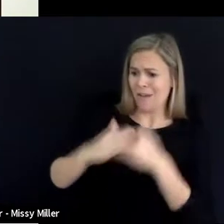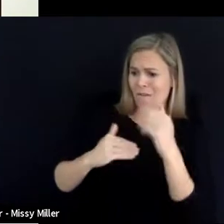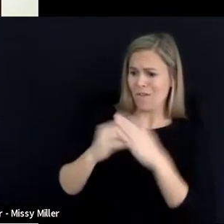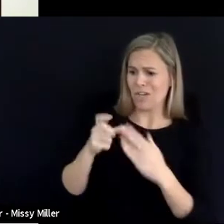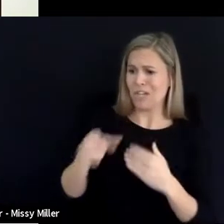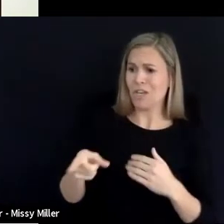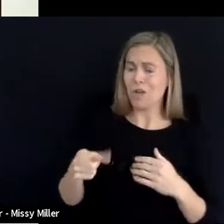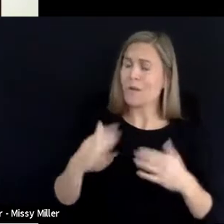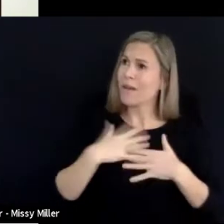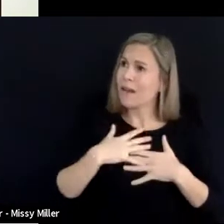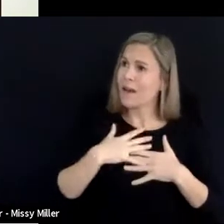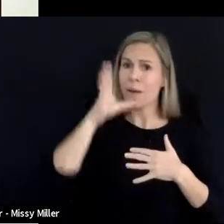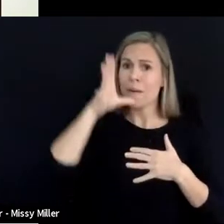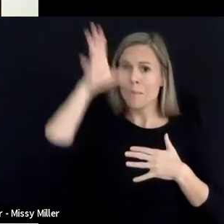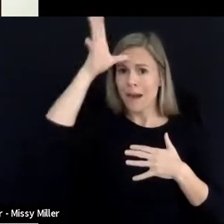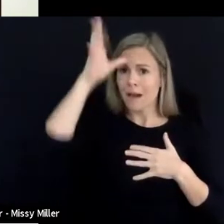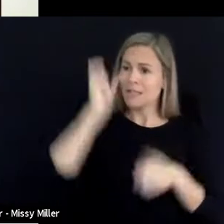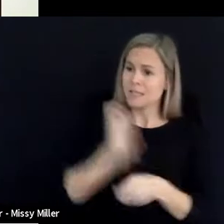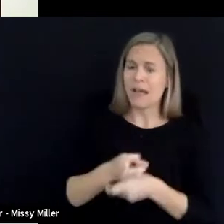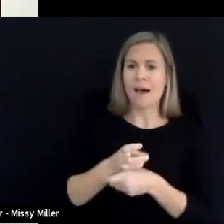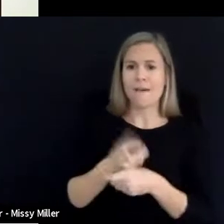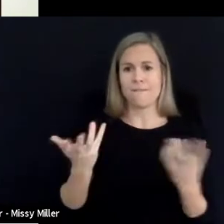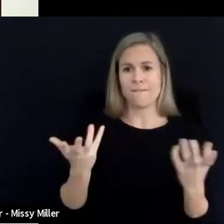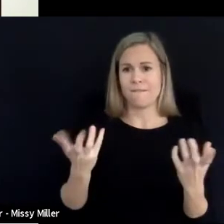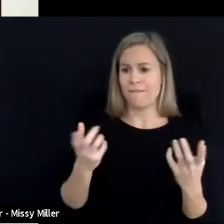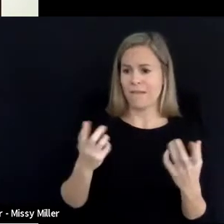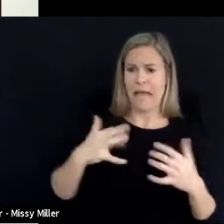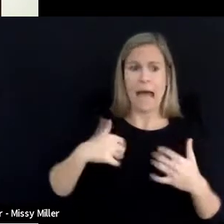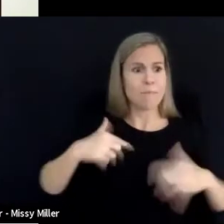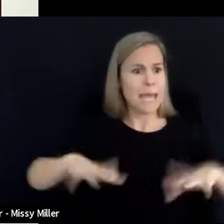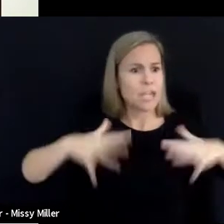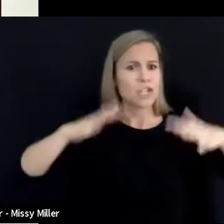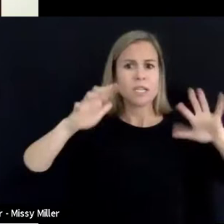is picked up on by the child and things don't get any better.